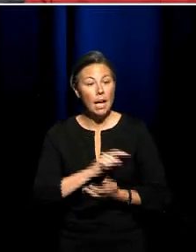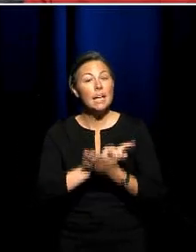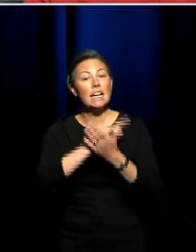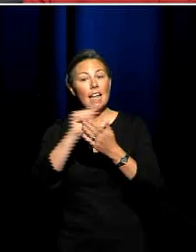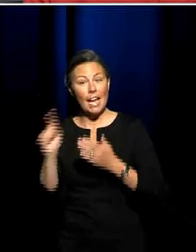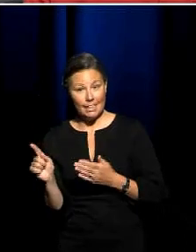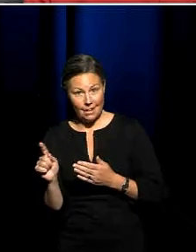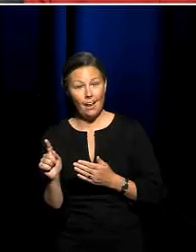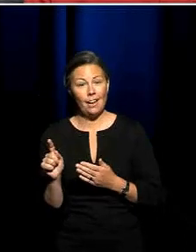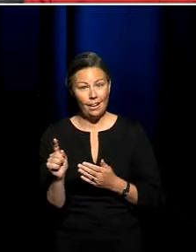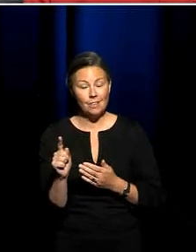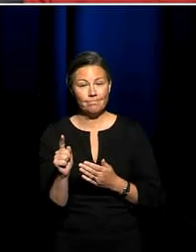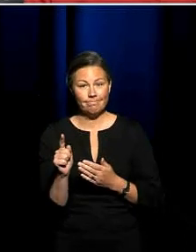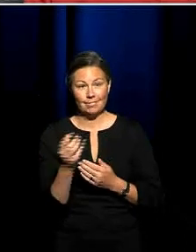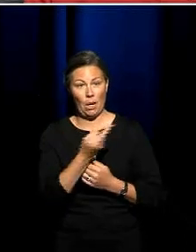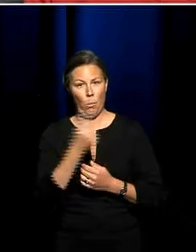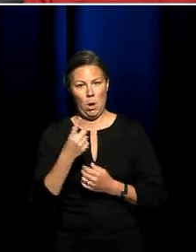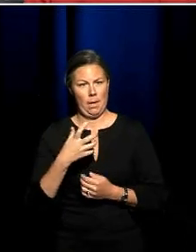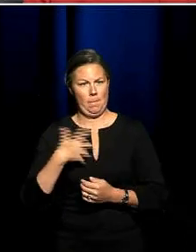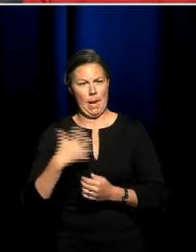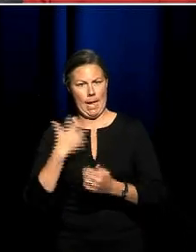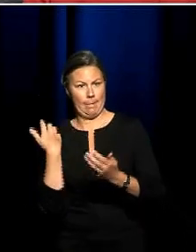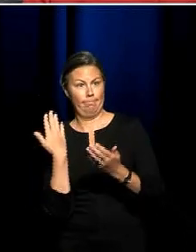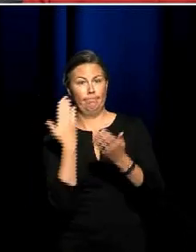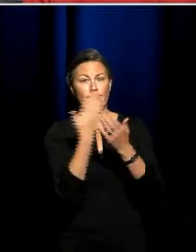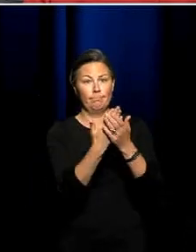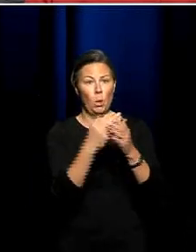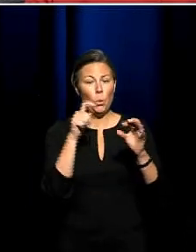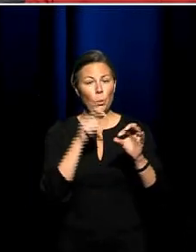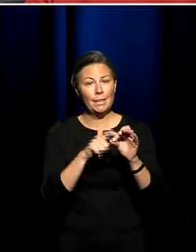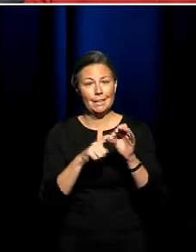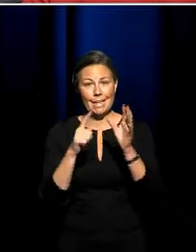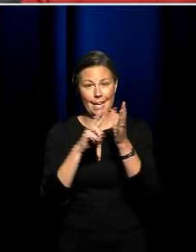the Queensland Anti-Discrimination Tribunal by Kevin Cocks, who subsequently